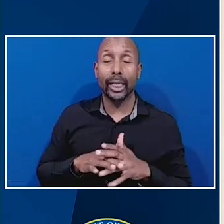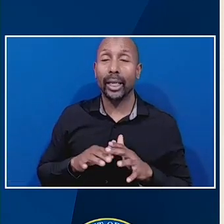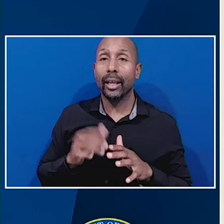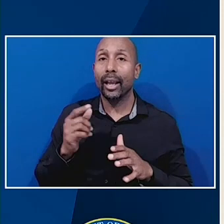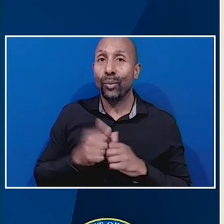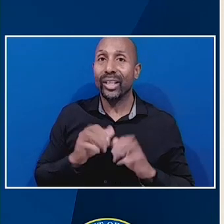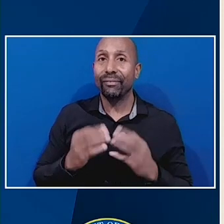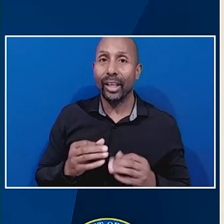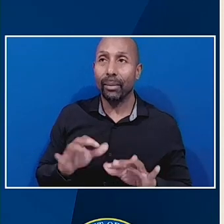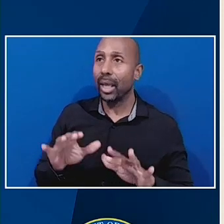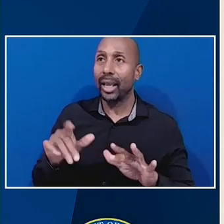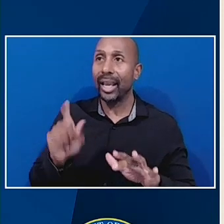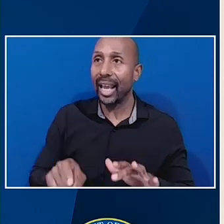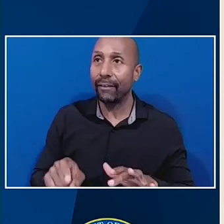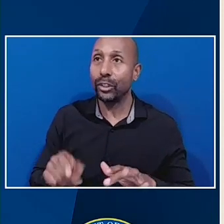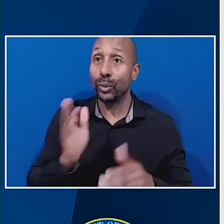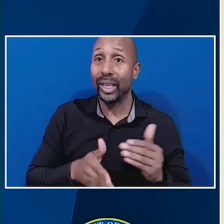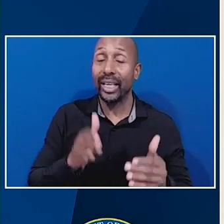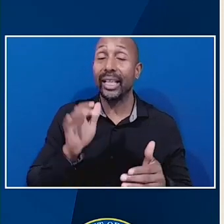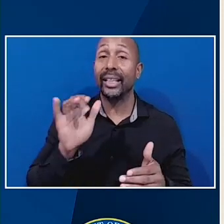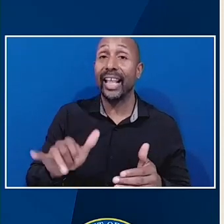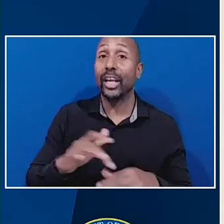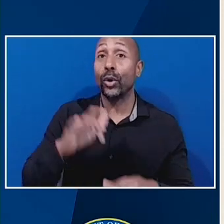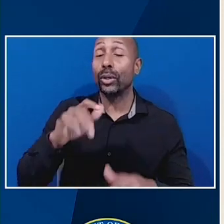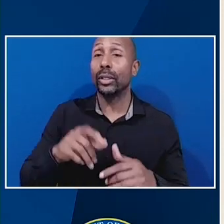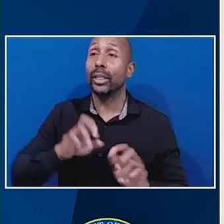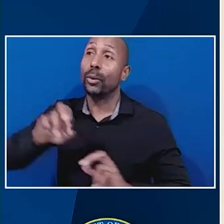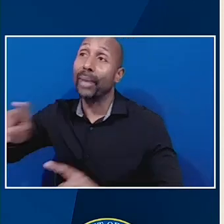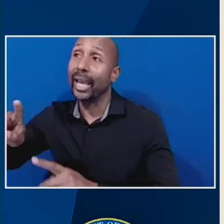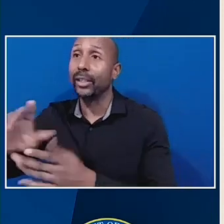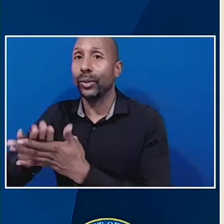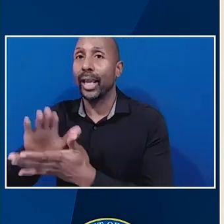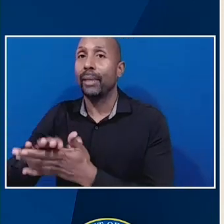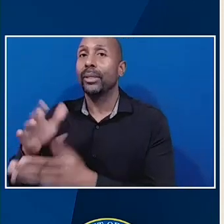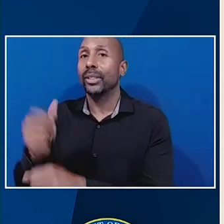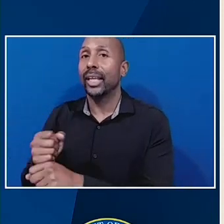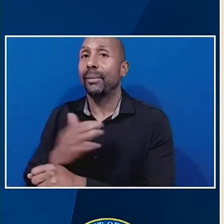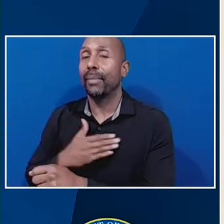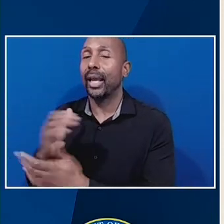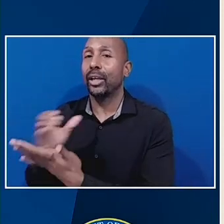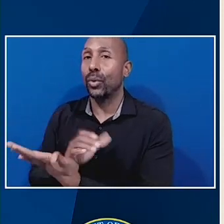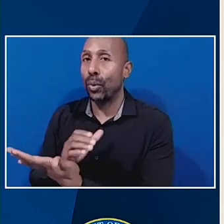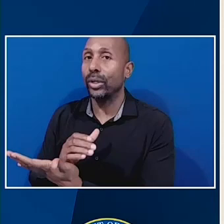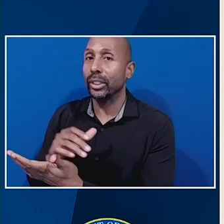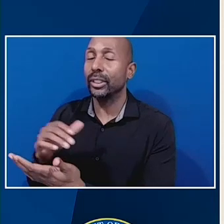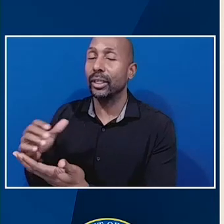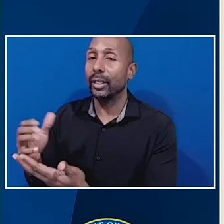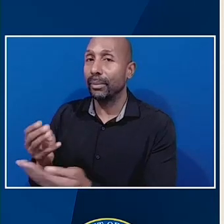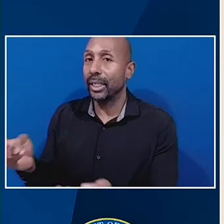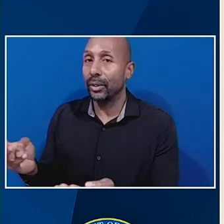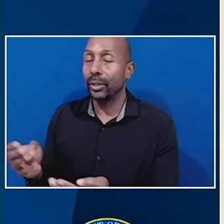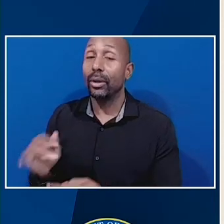on campus in time to get my course materials. If I wasn't able to get my materials at the bookstore, then I had to